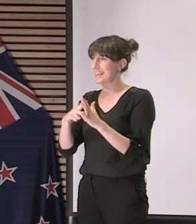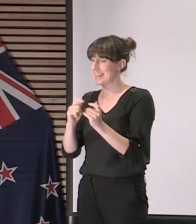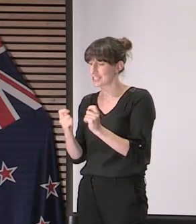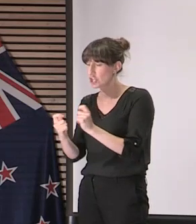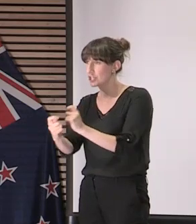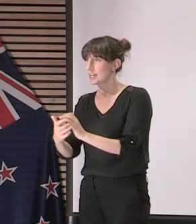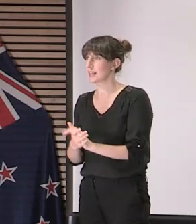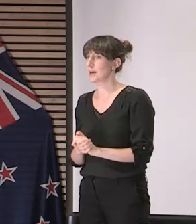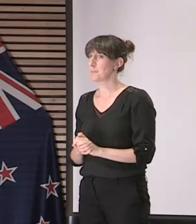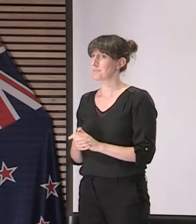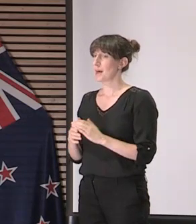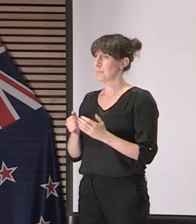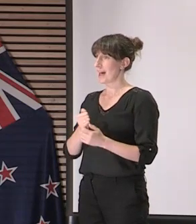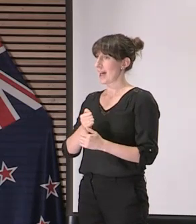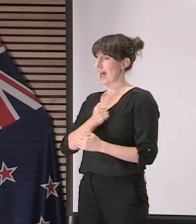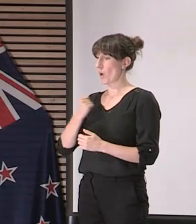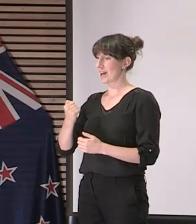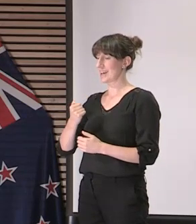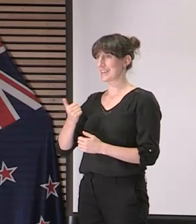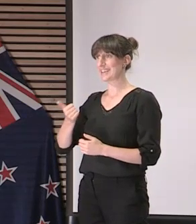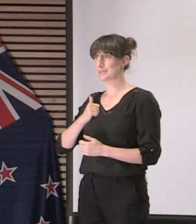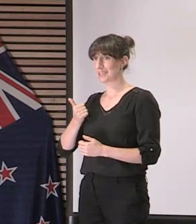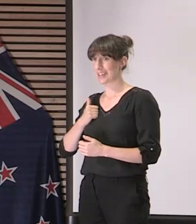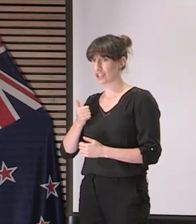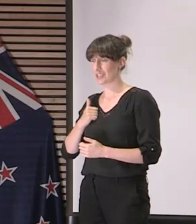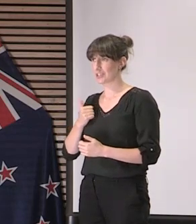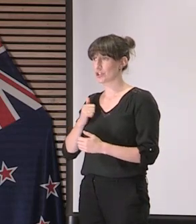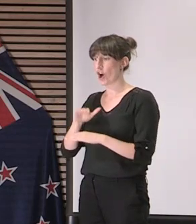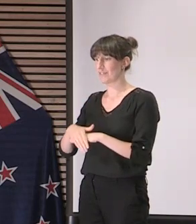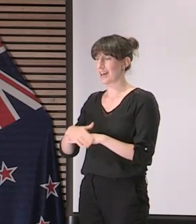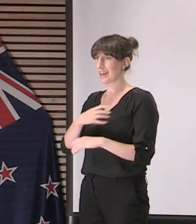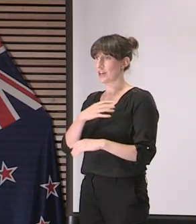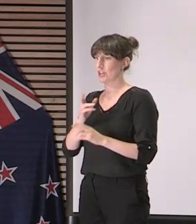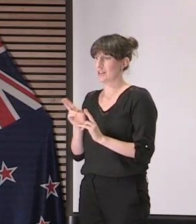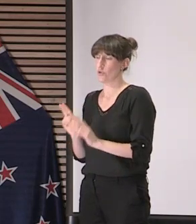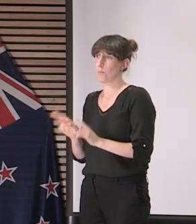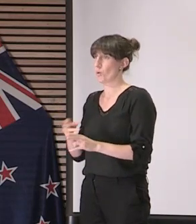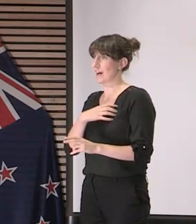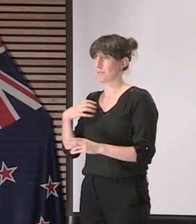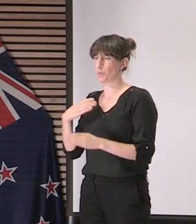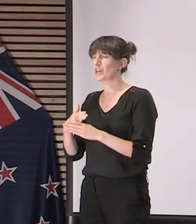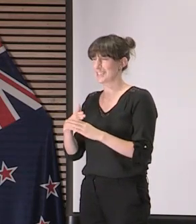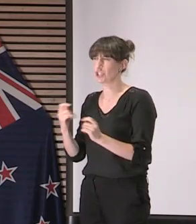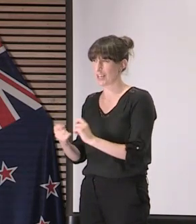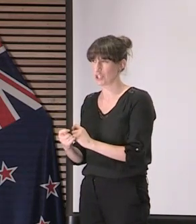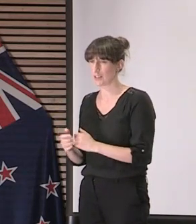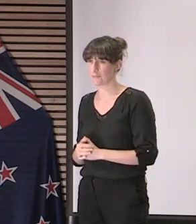the developments and that's all fine. I think, coming out the other side of this, our expectations around time frames for a whole lot of